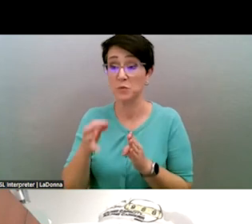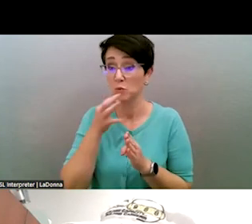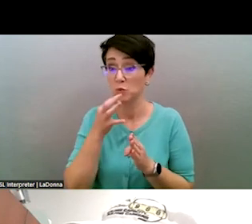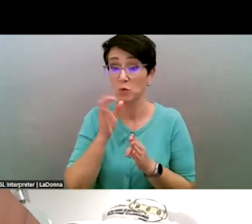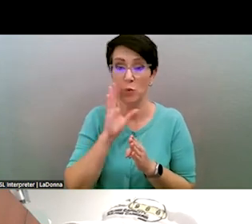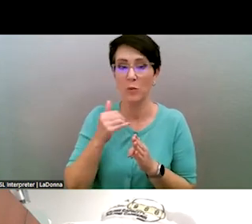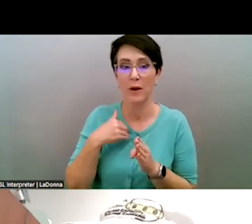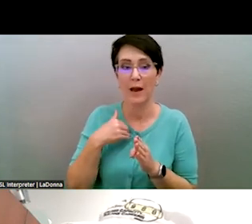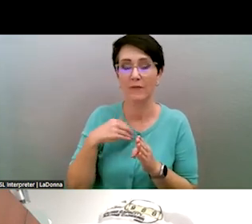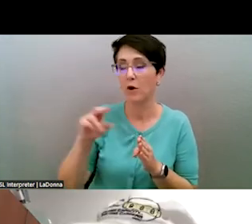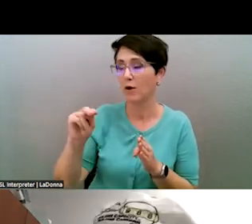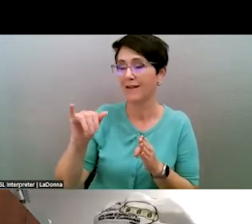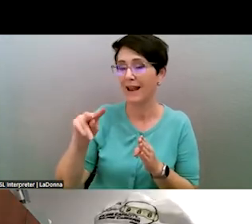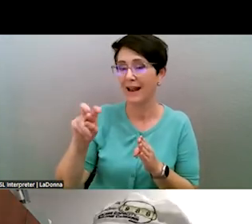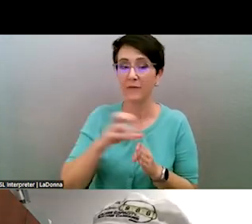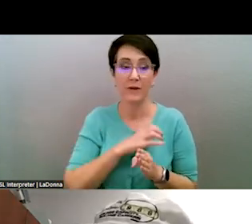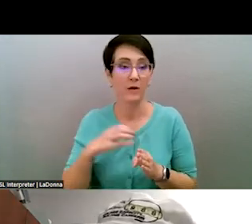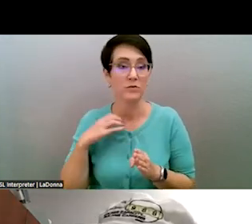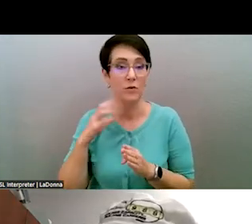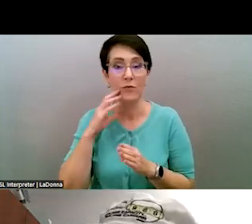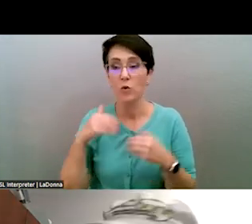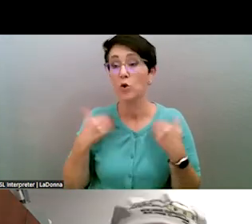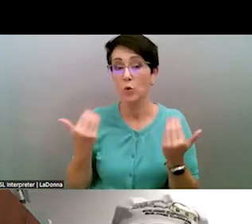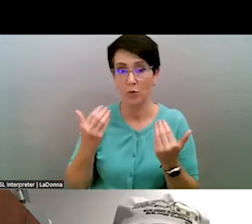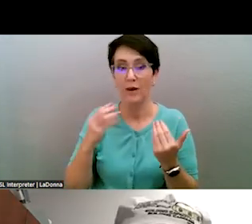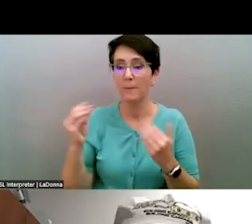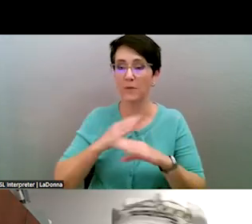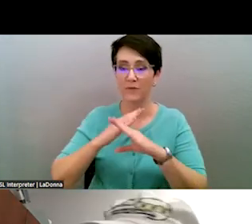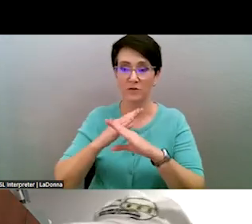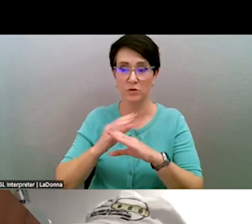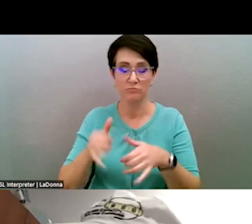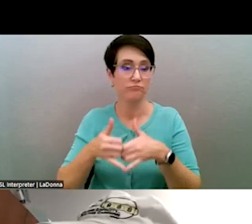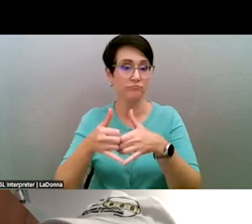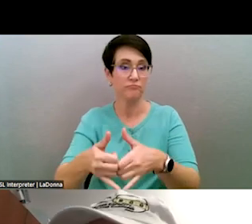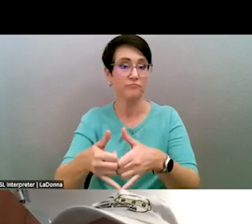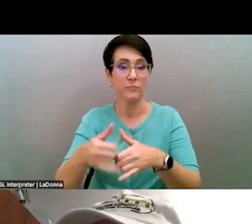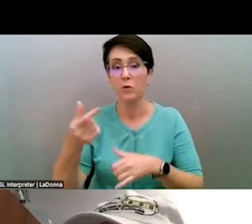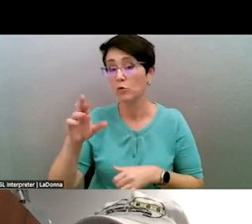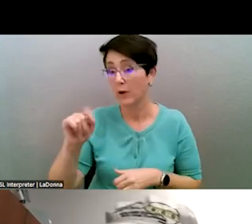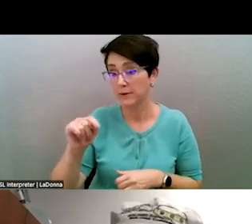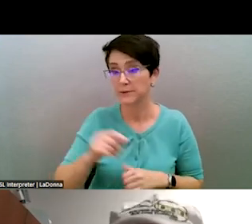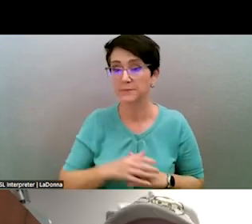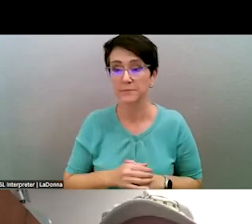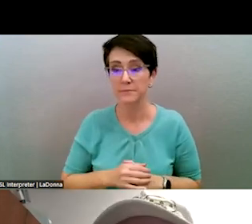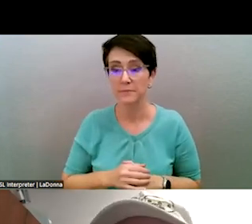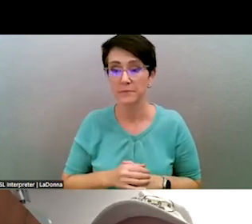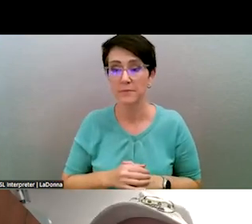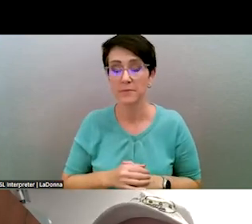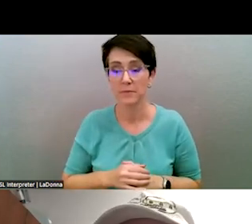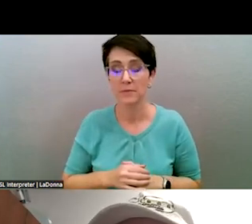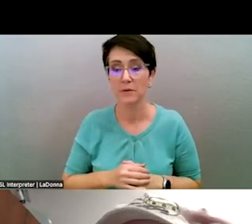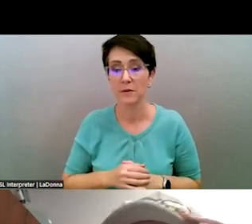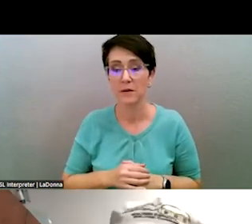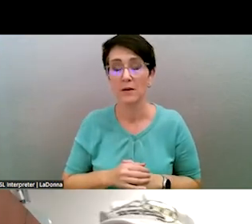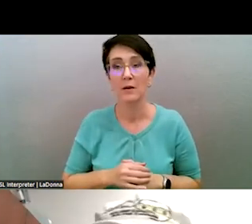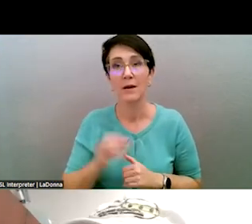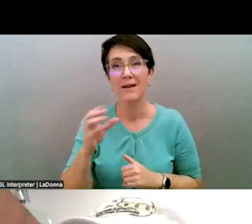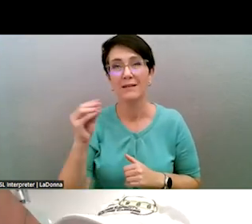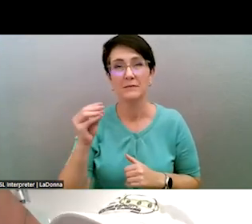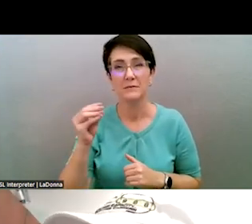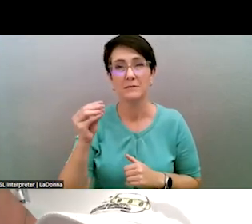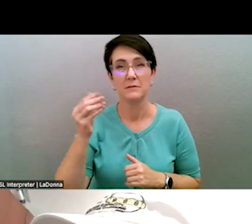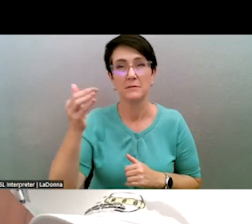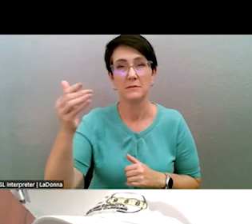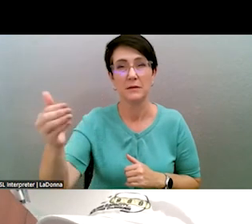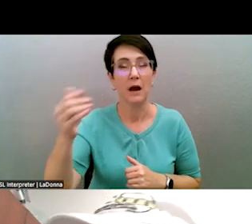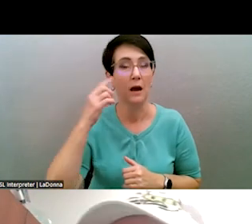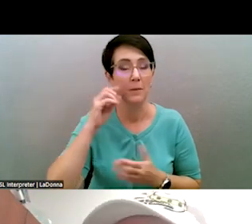AS WELL AS OUR CAMPUS, SUICIDE, PREVENTION GRANTS. LATER ON IN SEPTEMBER, WE WILL BE MAKING